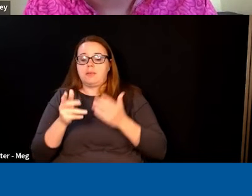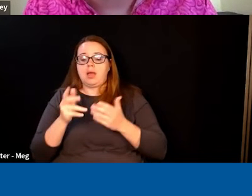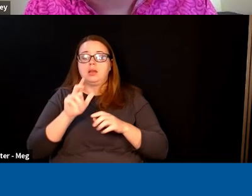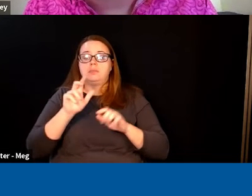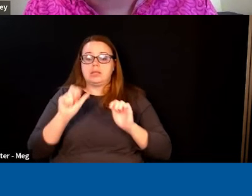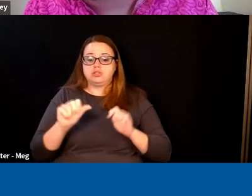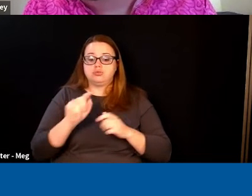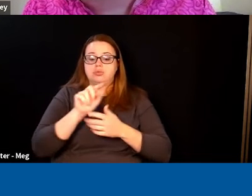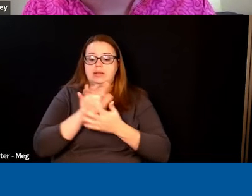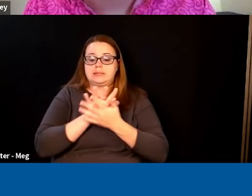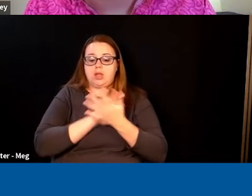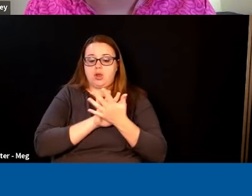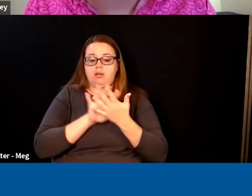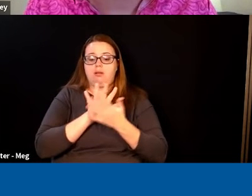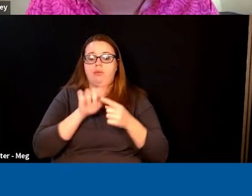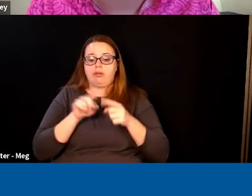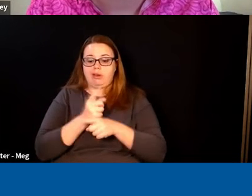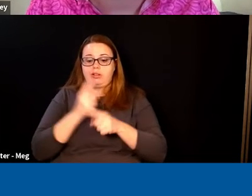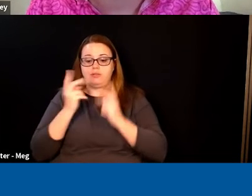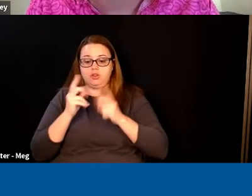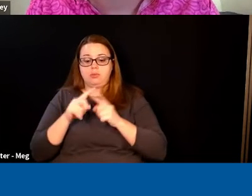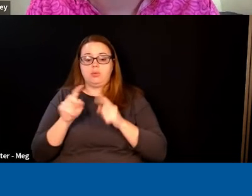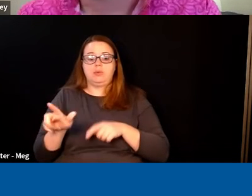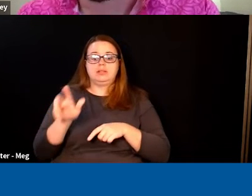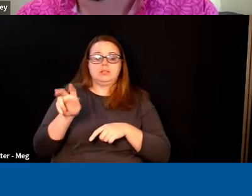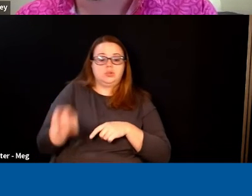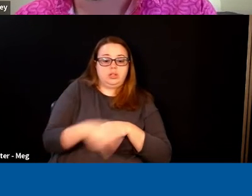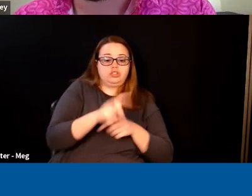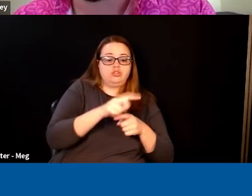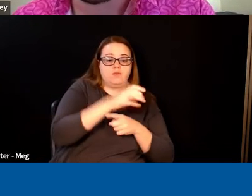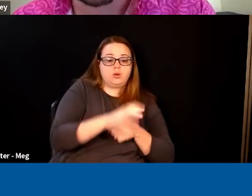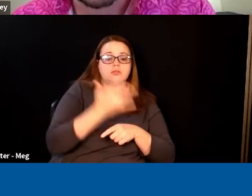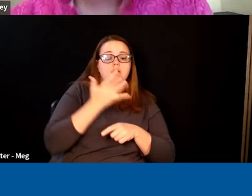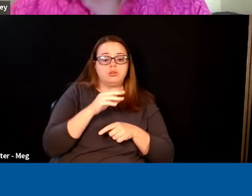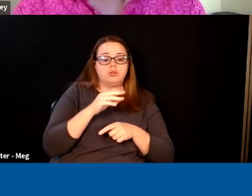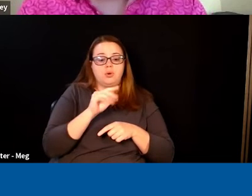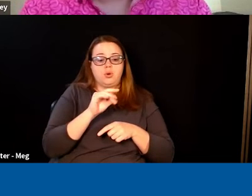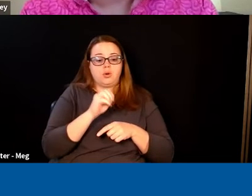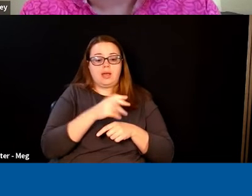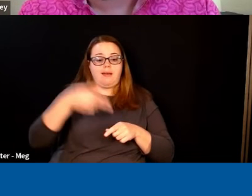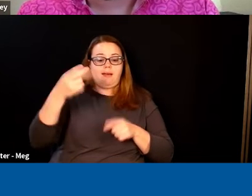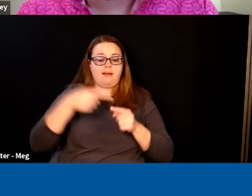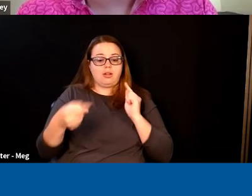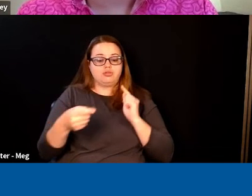but when we shift over transparent is keyword and forced colors mode and high contrast mode will say, aha, there's a border here